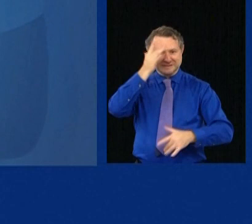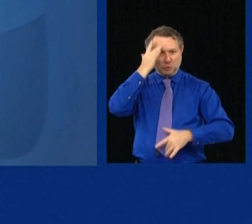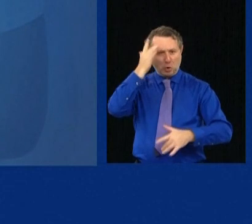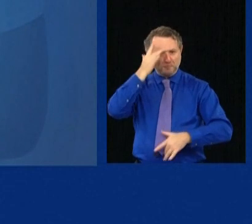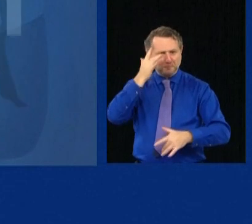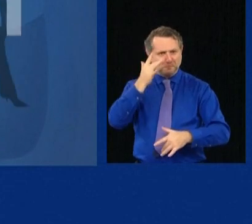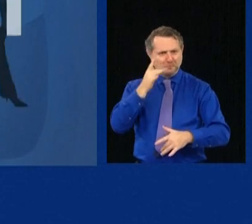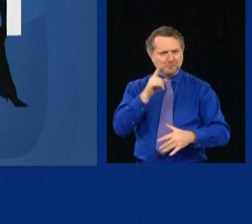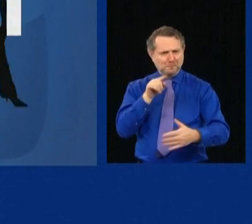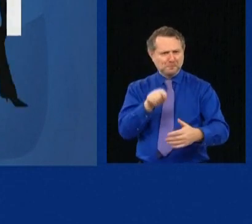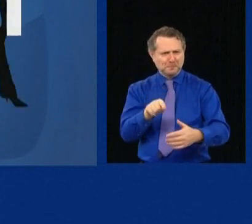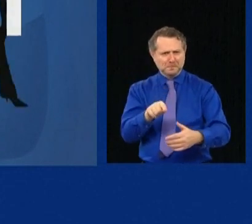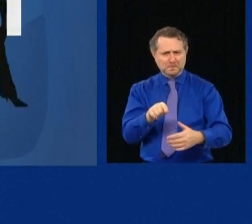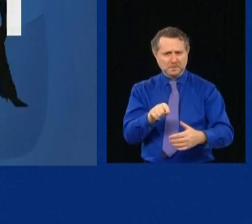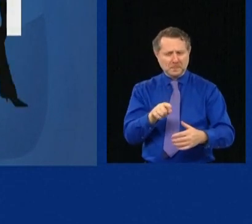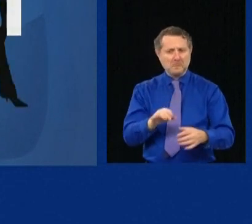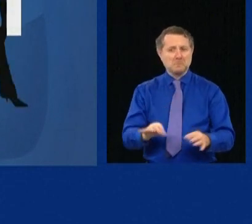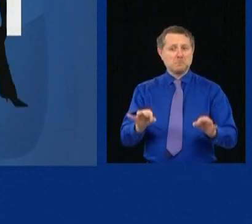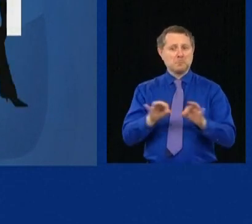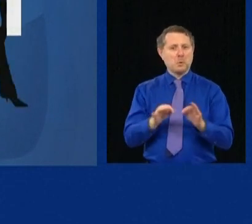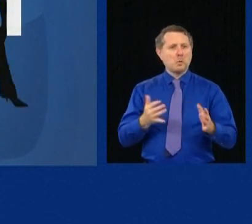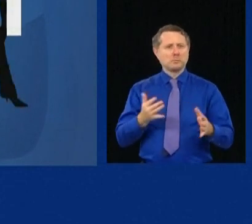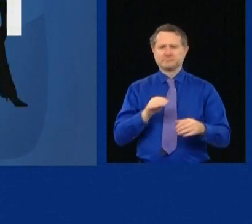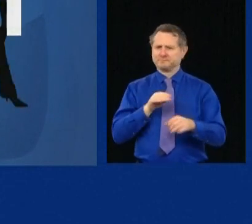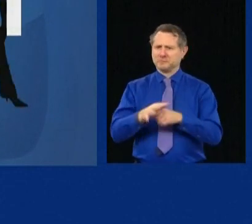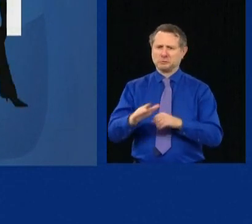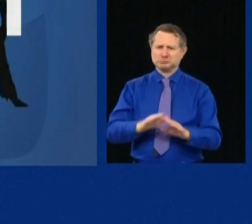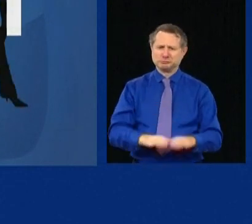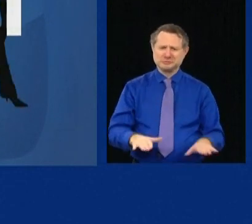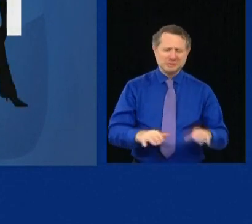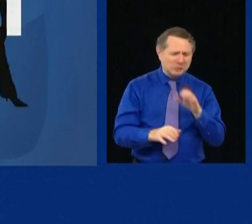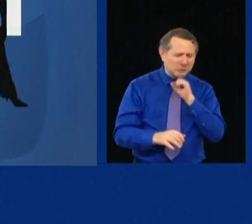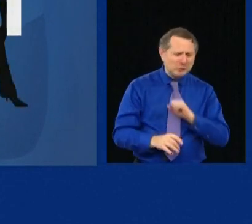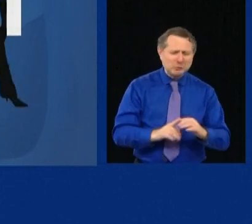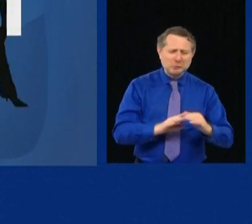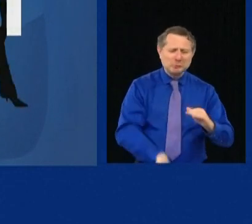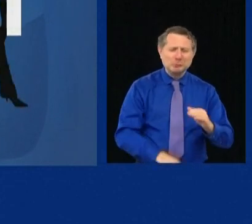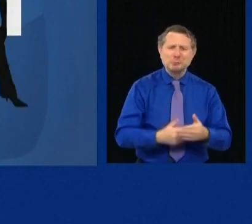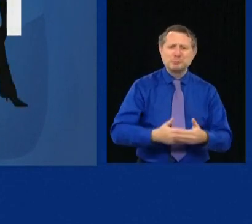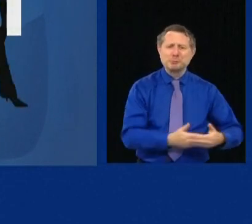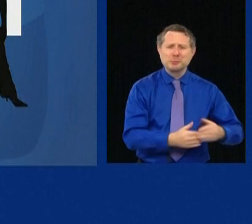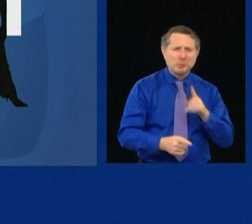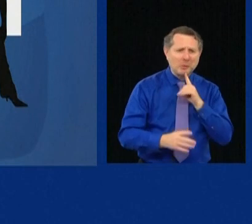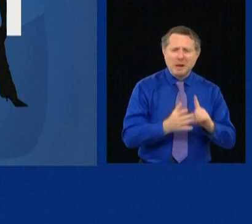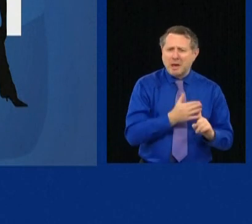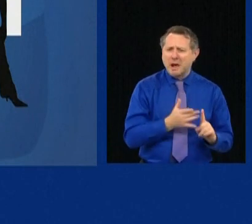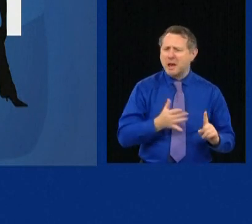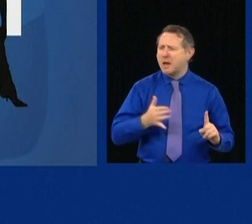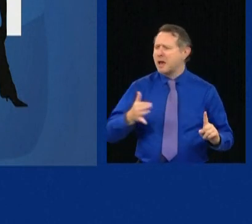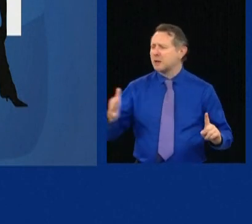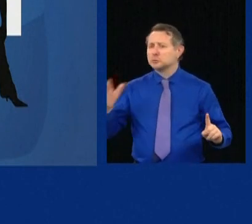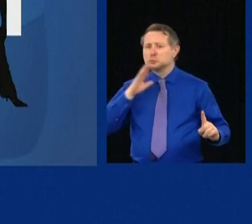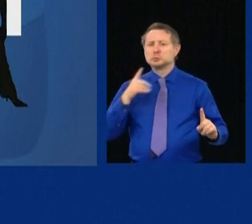DEFINE, IDENTIFY THIS SYNDROME AND TEST FOR IT.iQXzxÑ BUT IT IS VERY IMPORTANT.